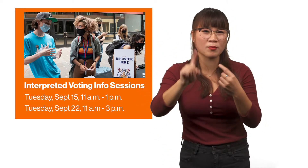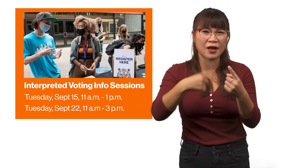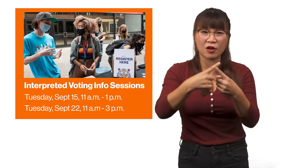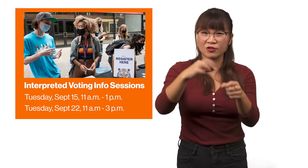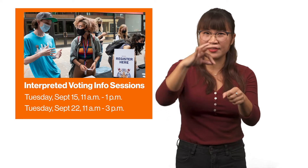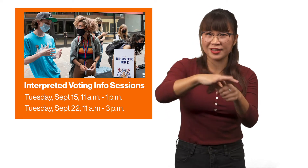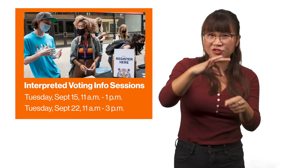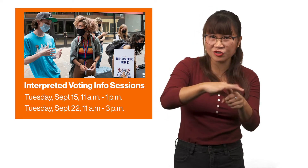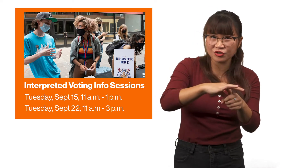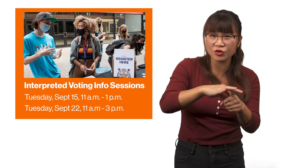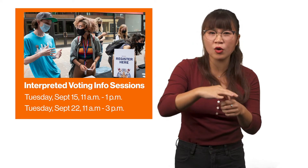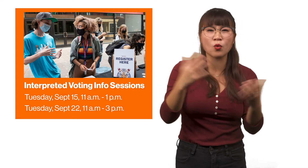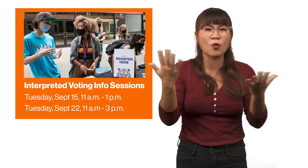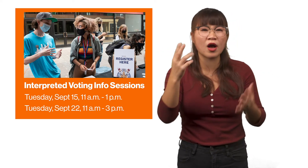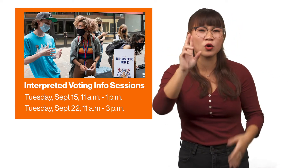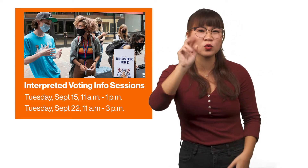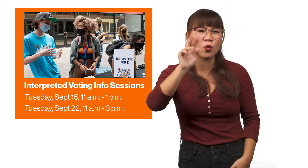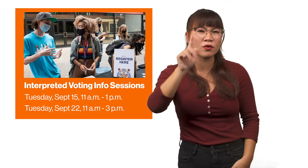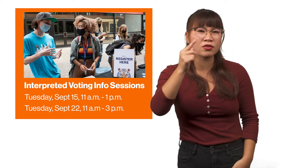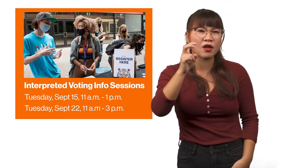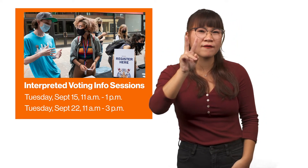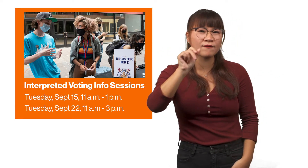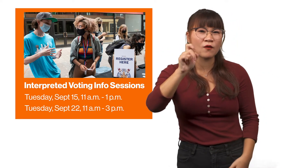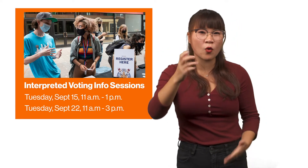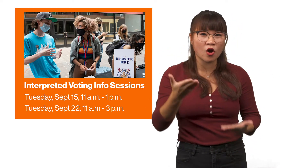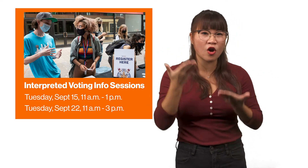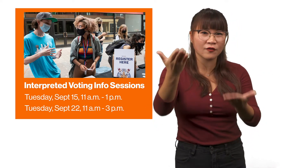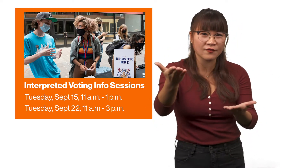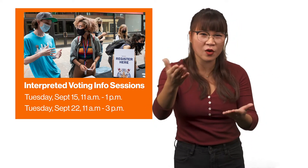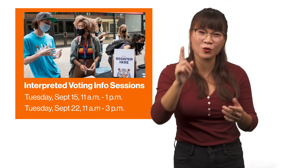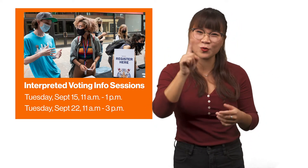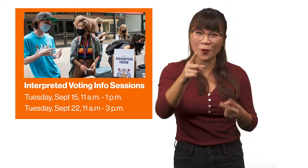If you want to learn more about the election and what Roar the Vote offers,